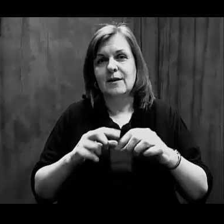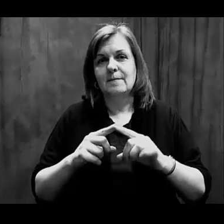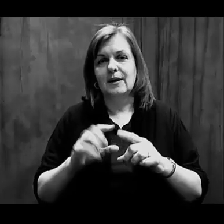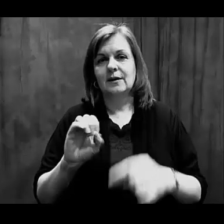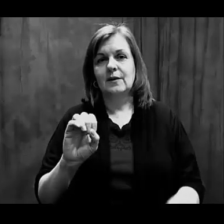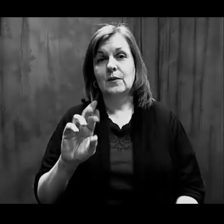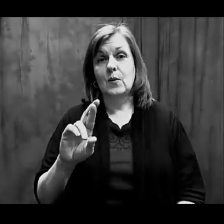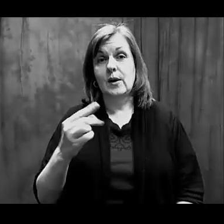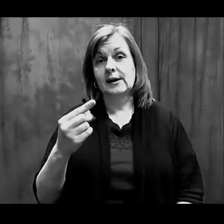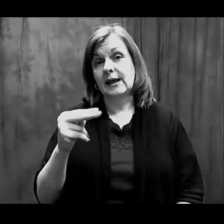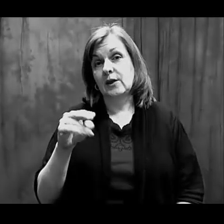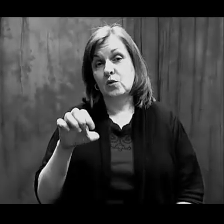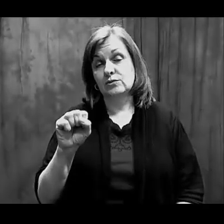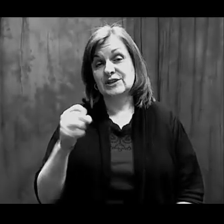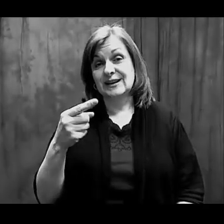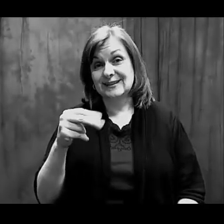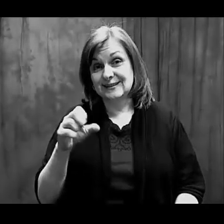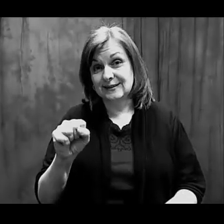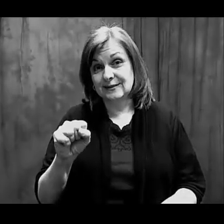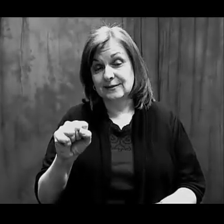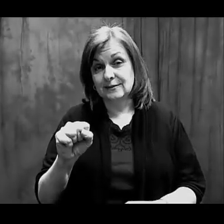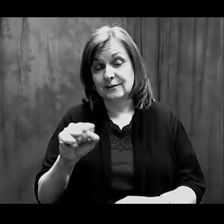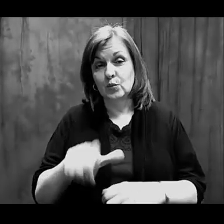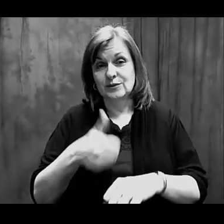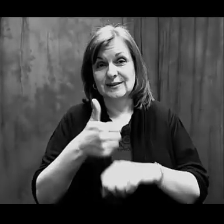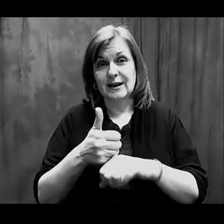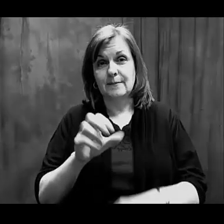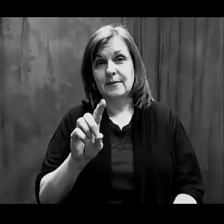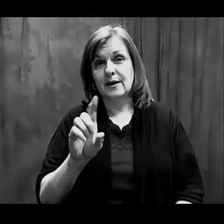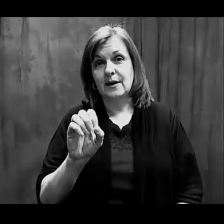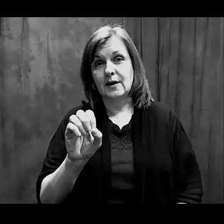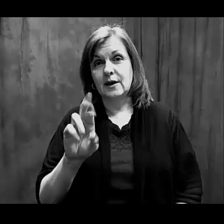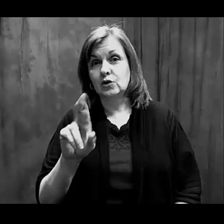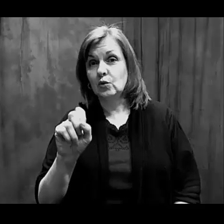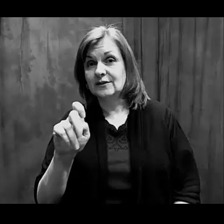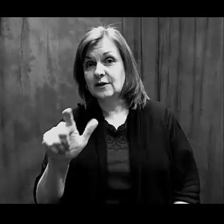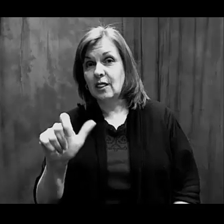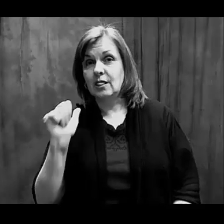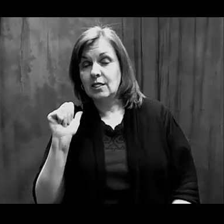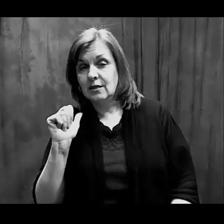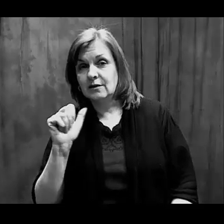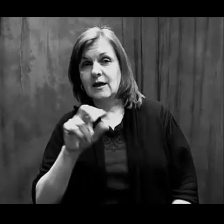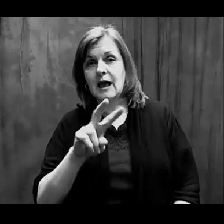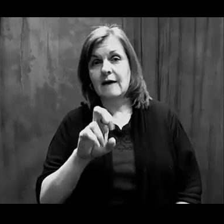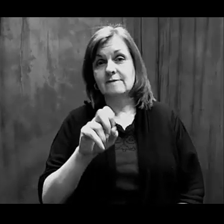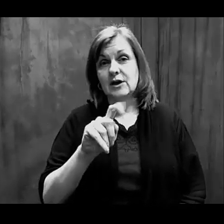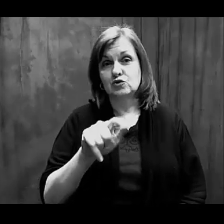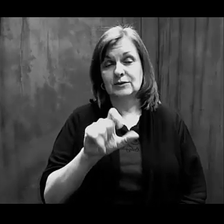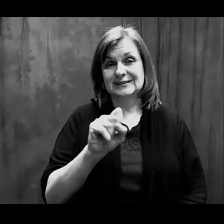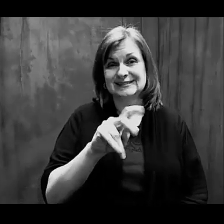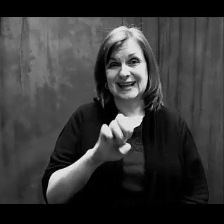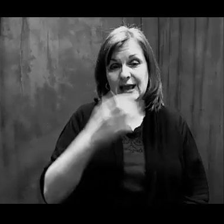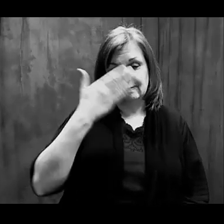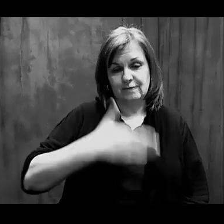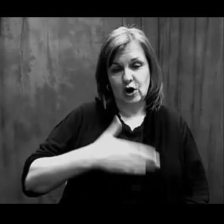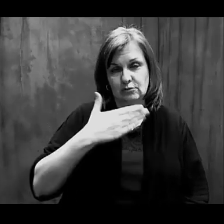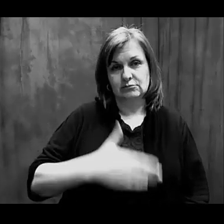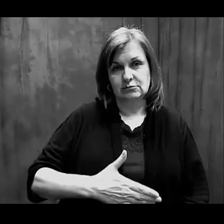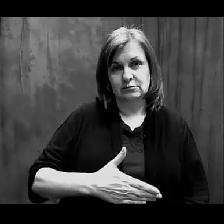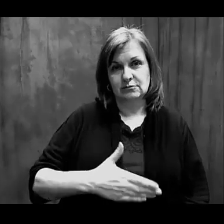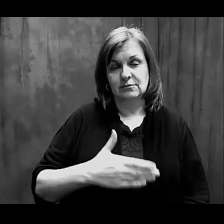Organogenesis will allow us to give you a dorsal and ventral side or a back and front